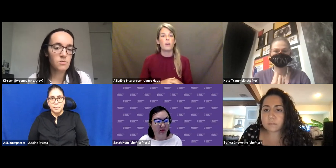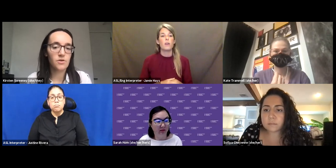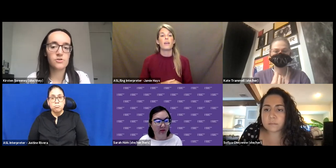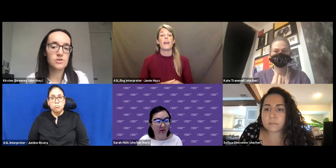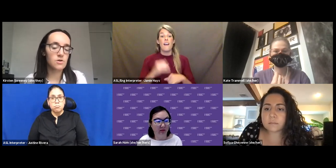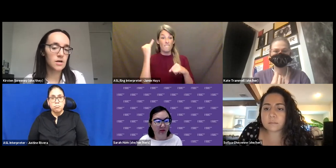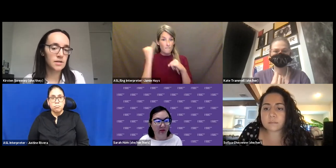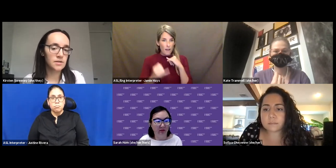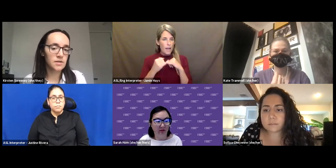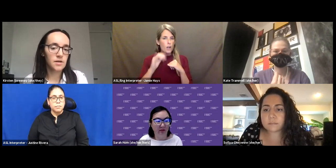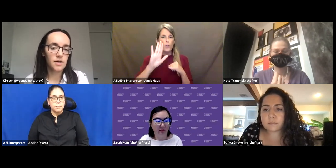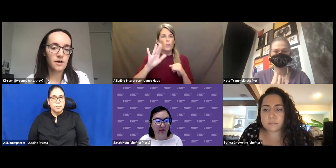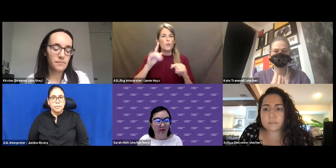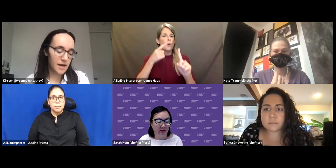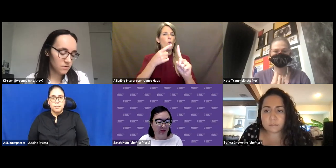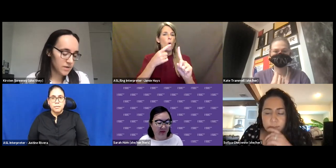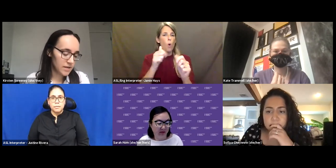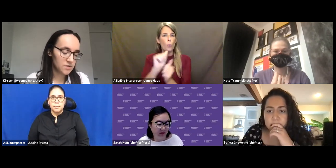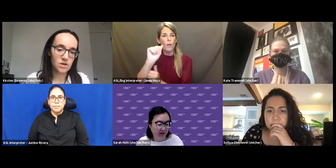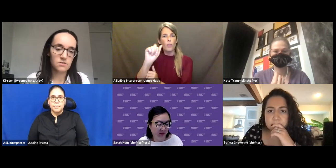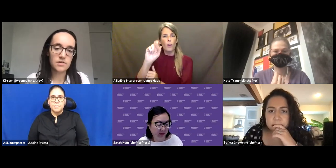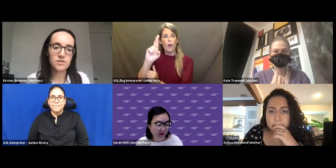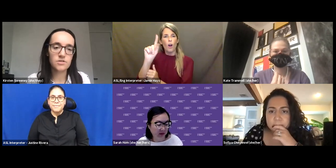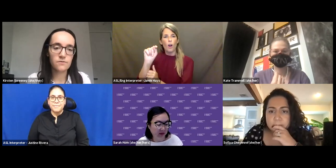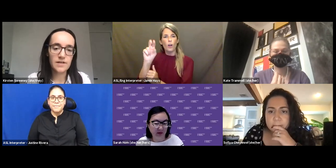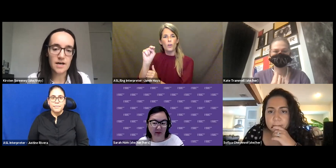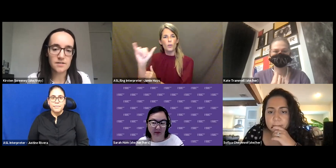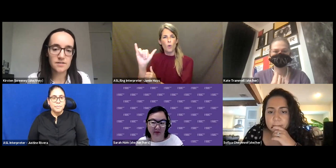with A.R.T./New York. And we can start with Sofiya.